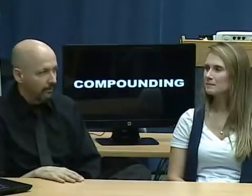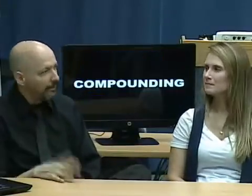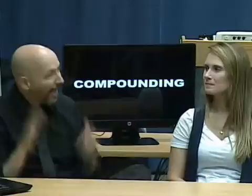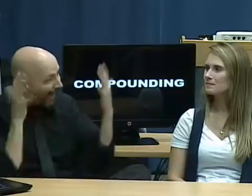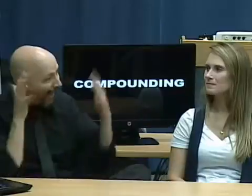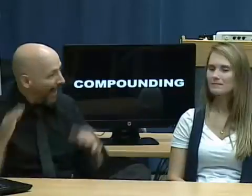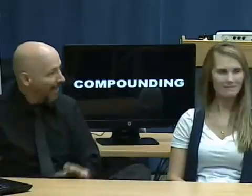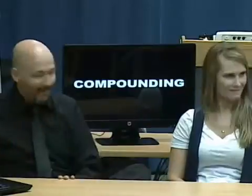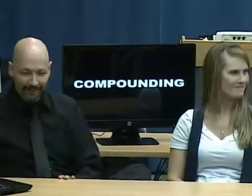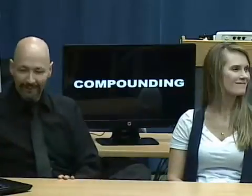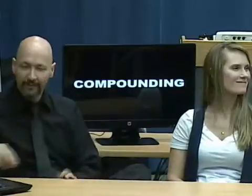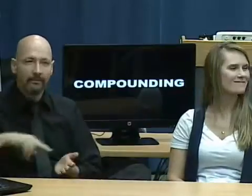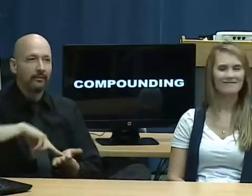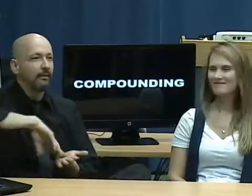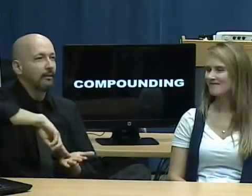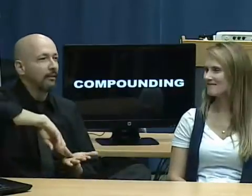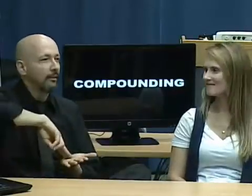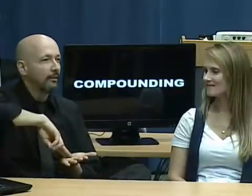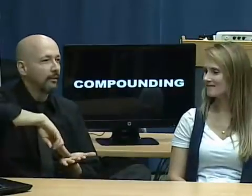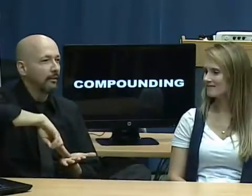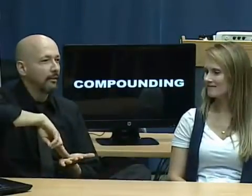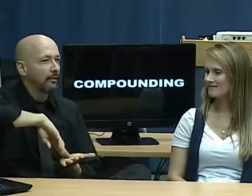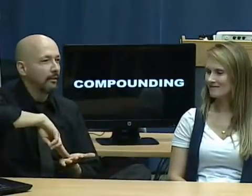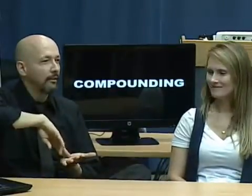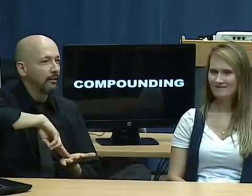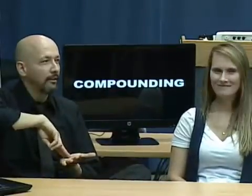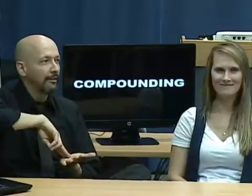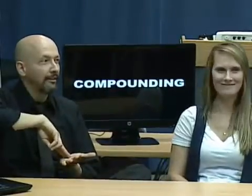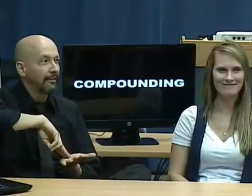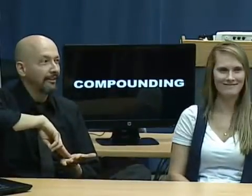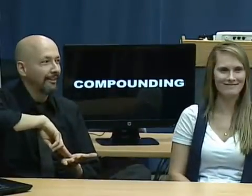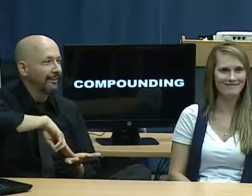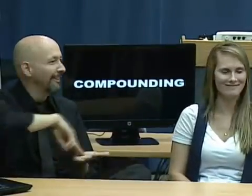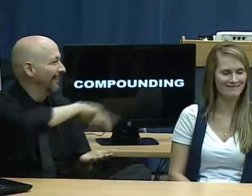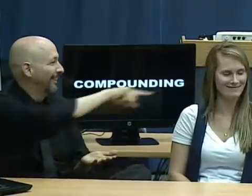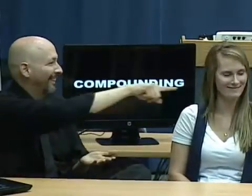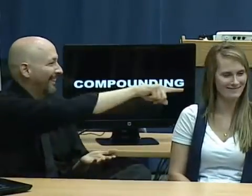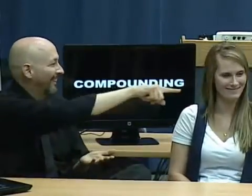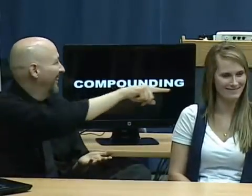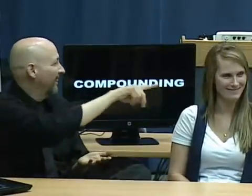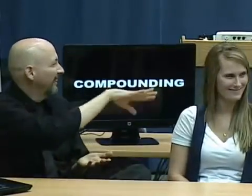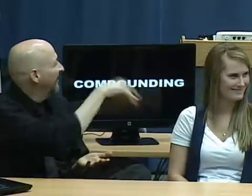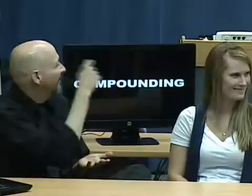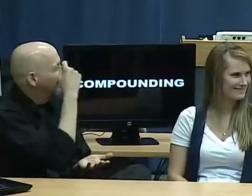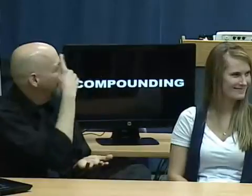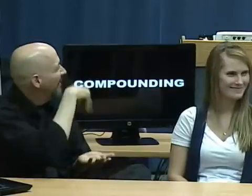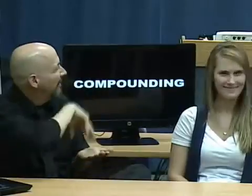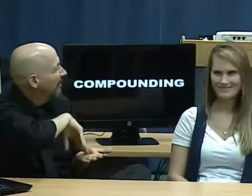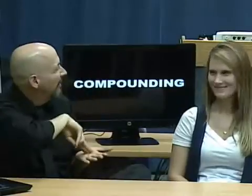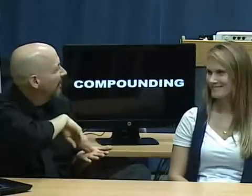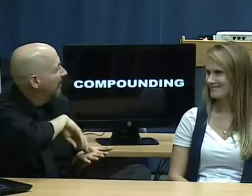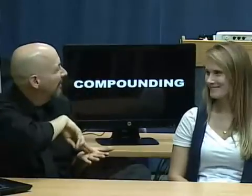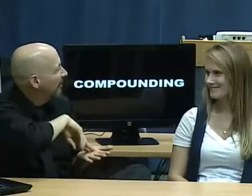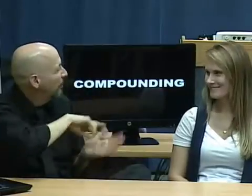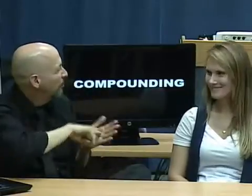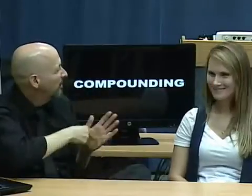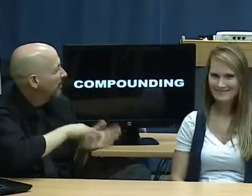Yay! Standing ovation They don't understand what this means.